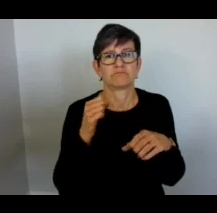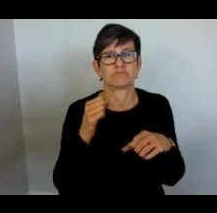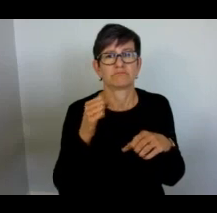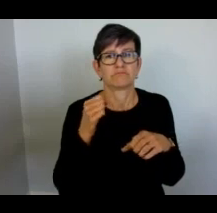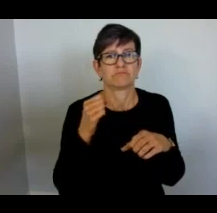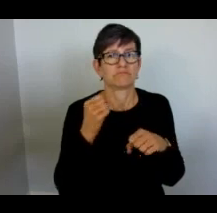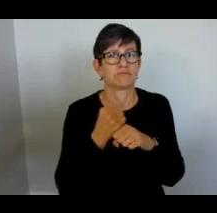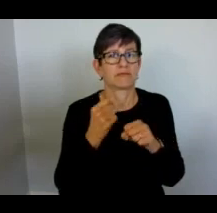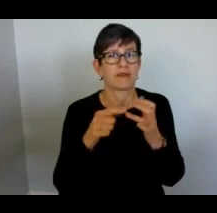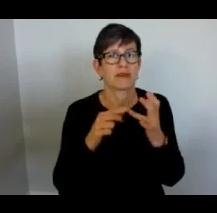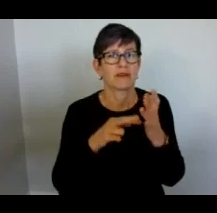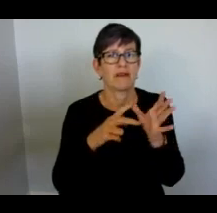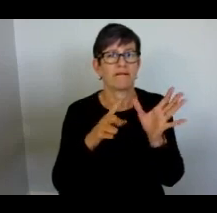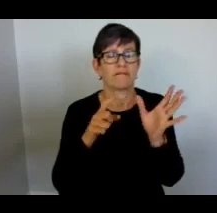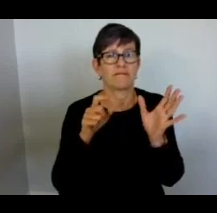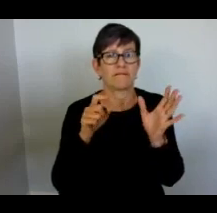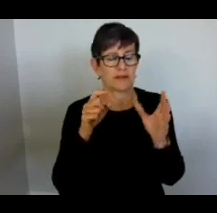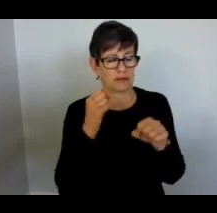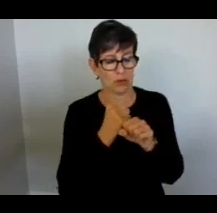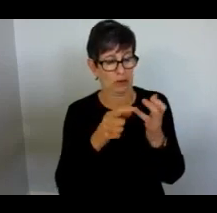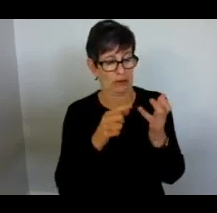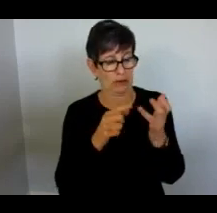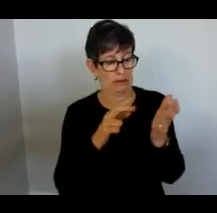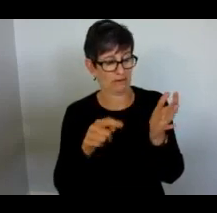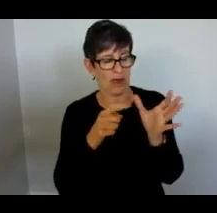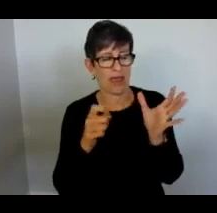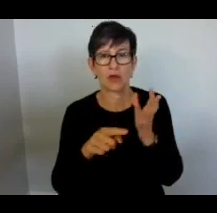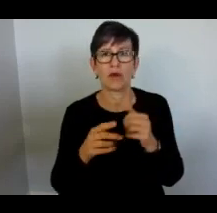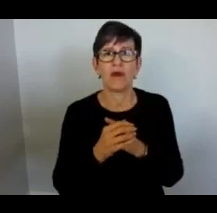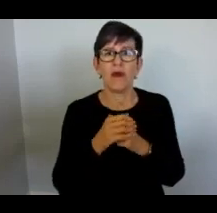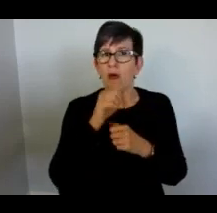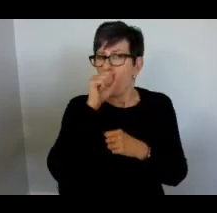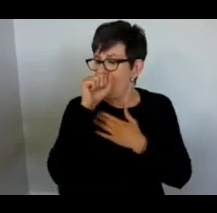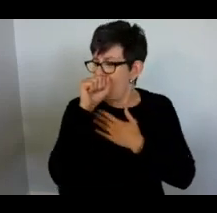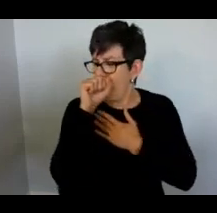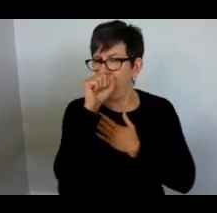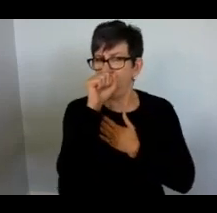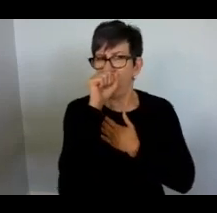That's all the questions that we have time for today. So I just want to say a really big thank